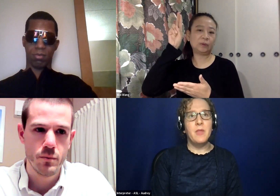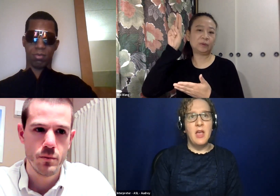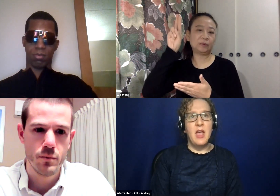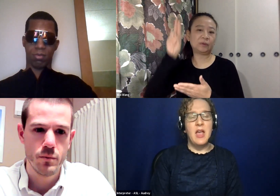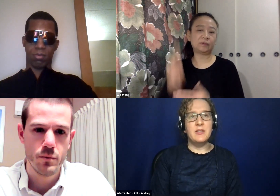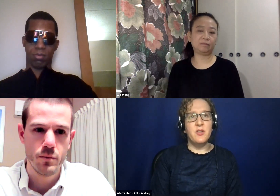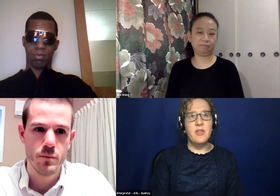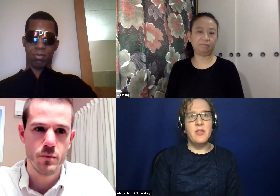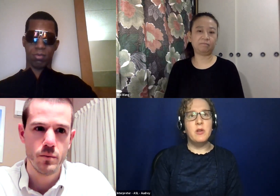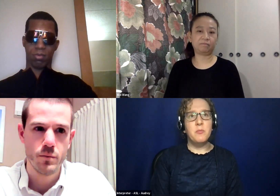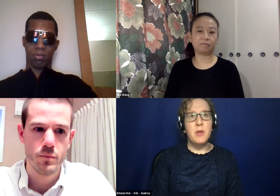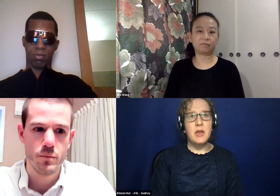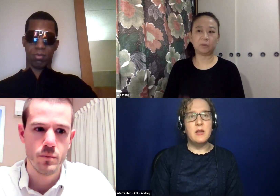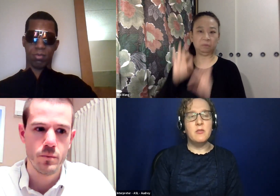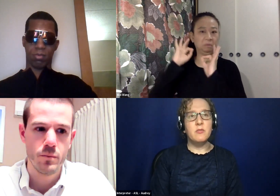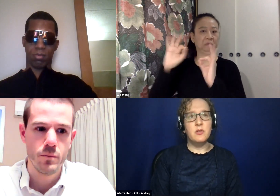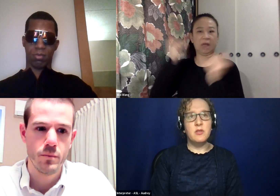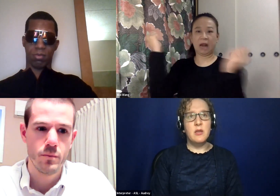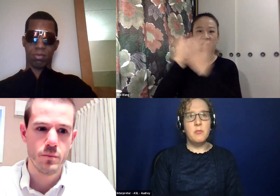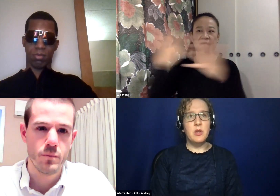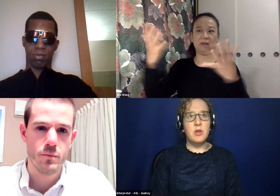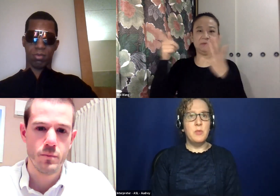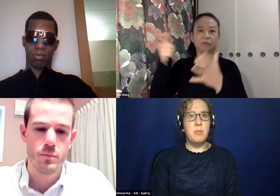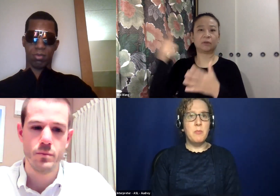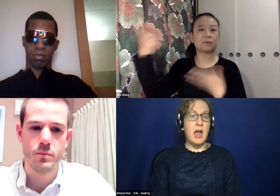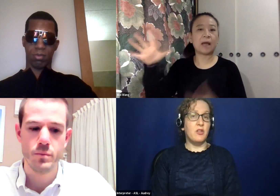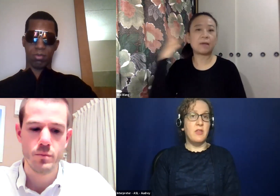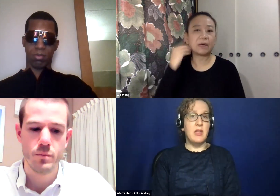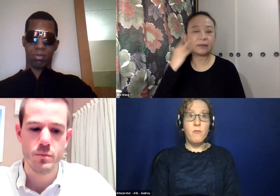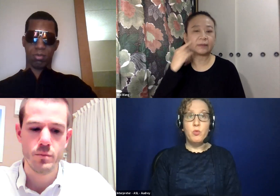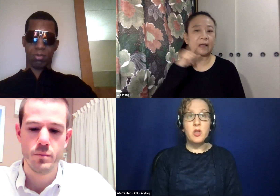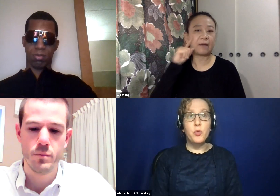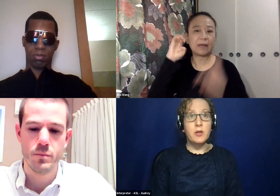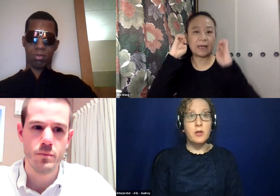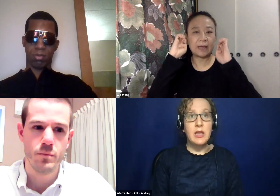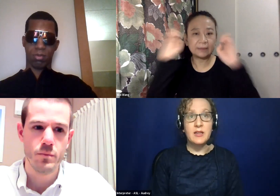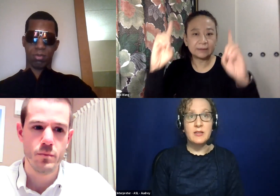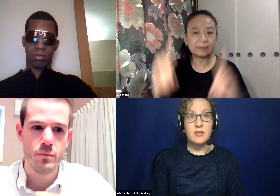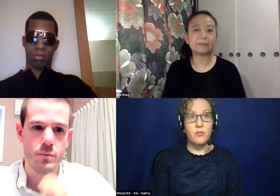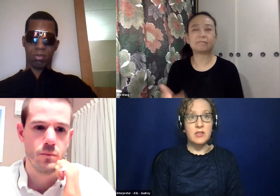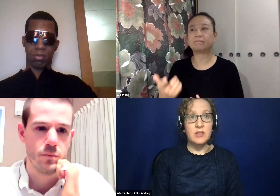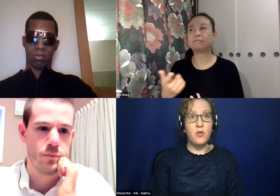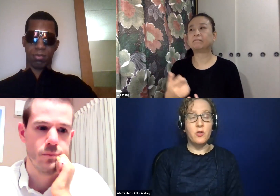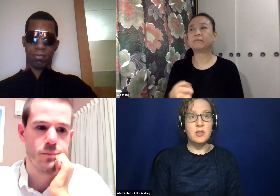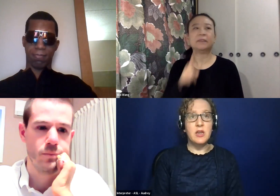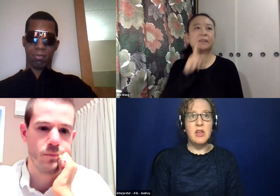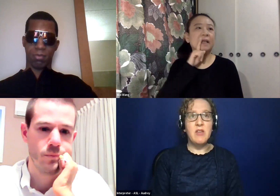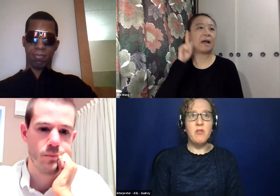And so that would make me I could then really quickly access the rest of the University